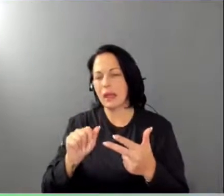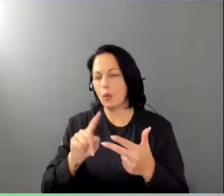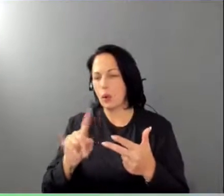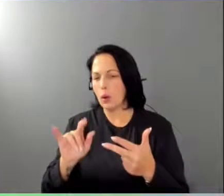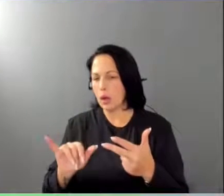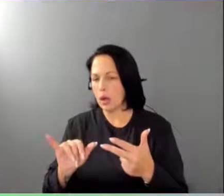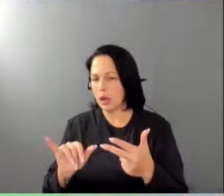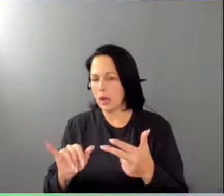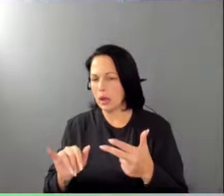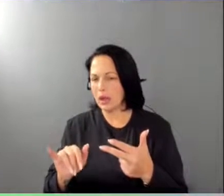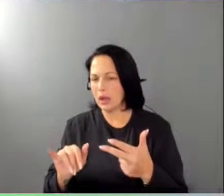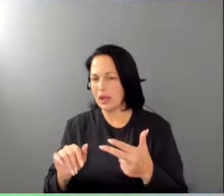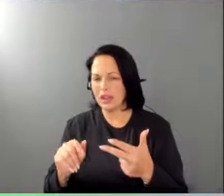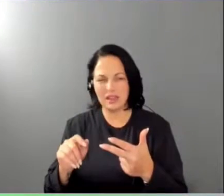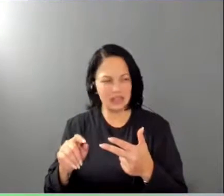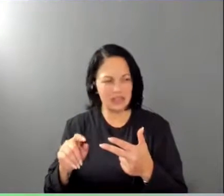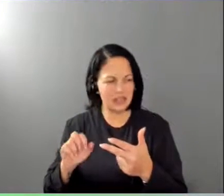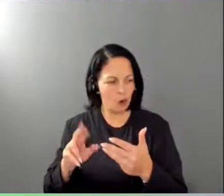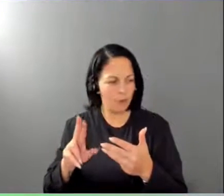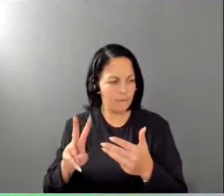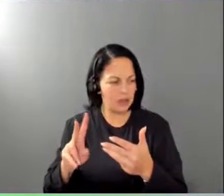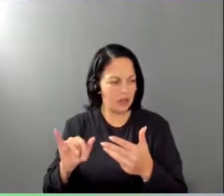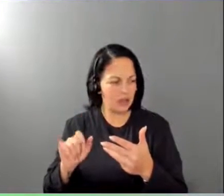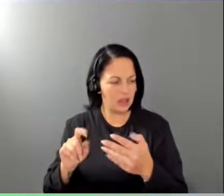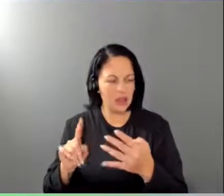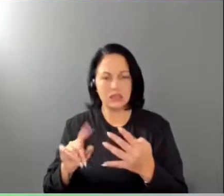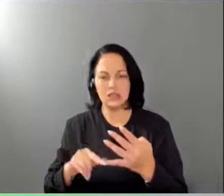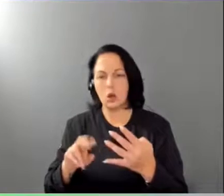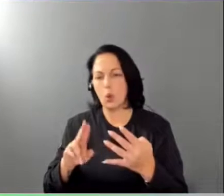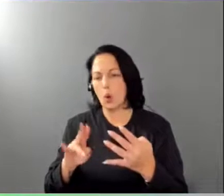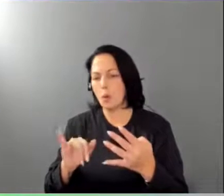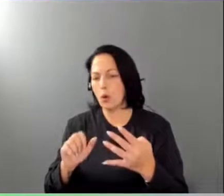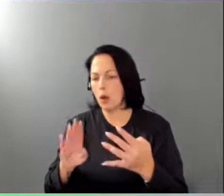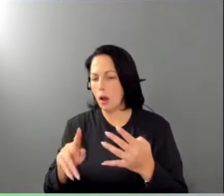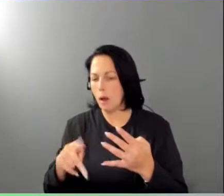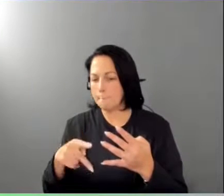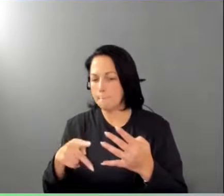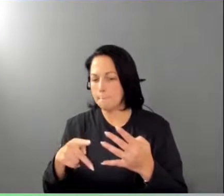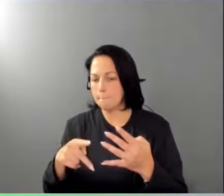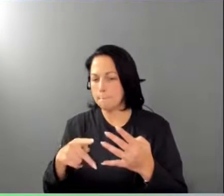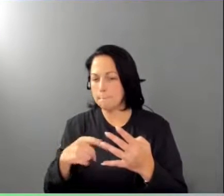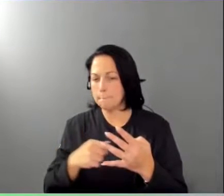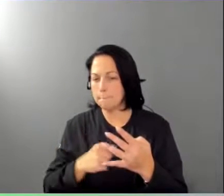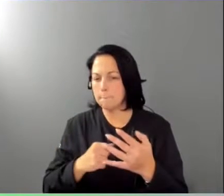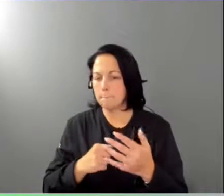the three that's in the slide so it's either in JSX